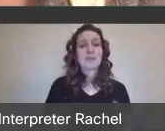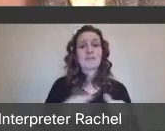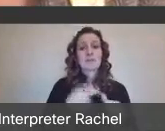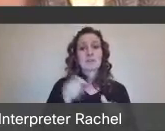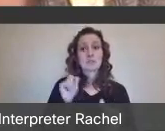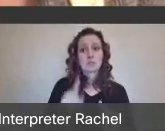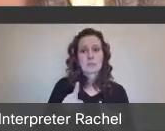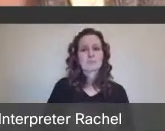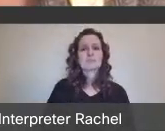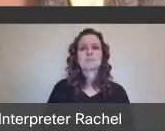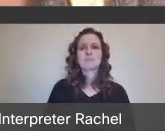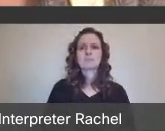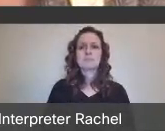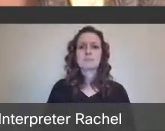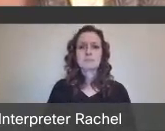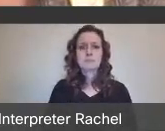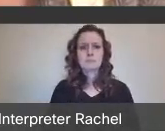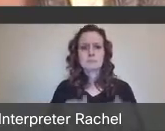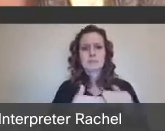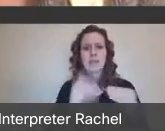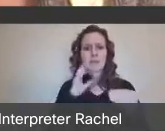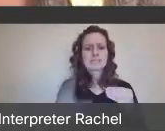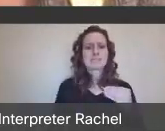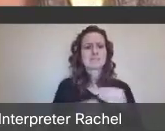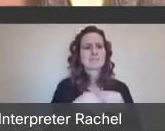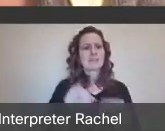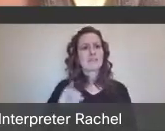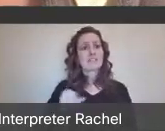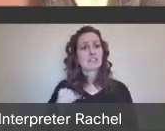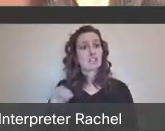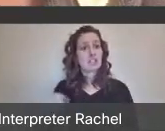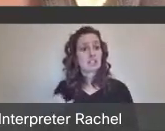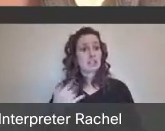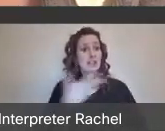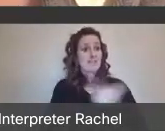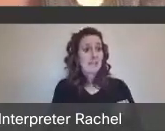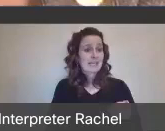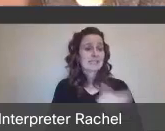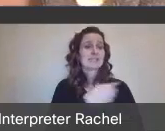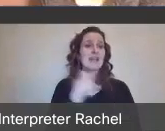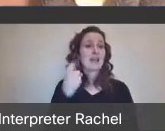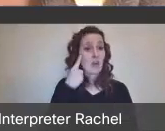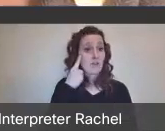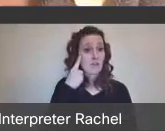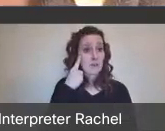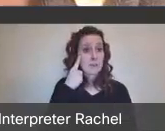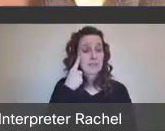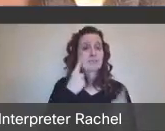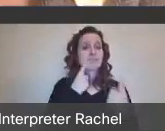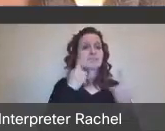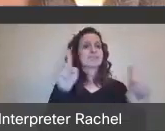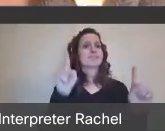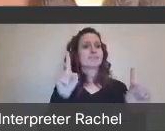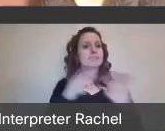how does the addition of the J&J vaccine and the government's announcements regarding teachers